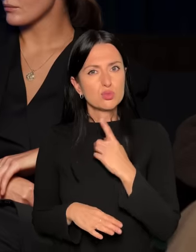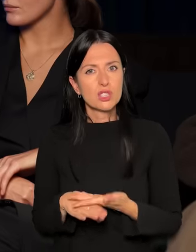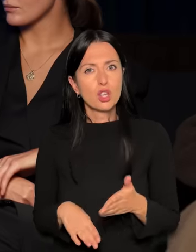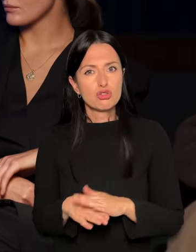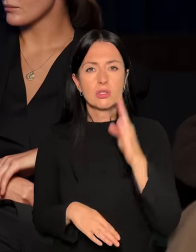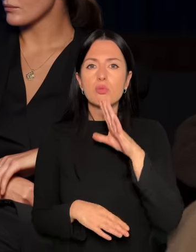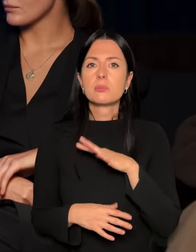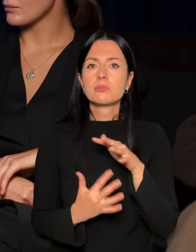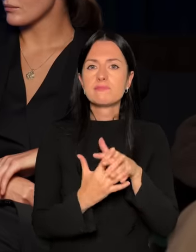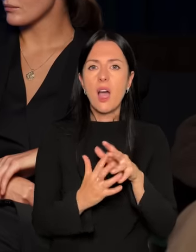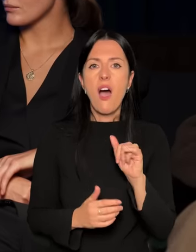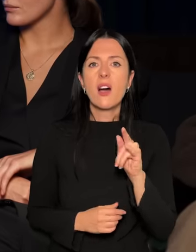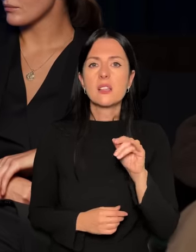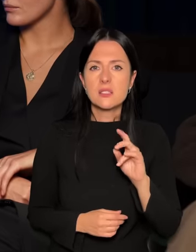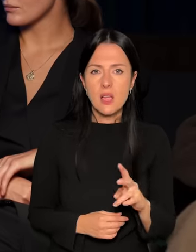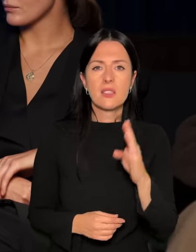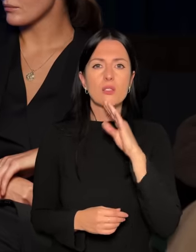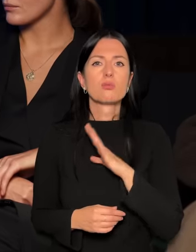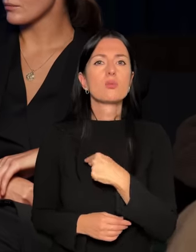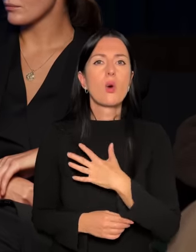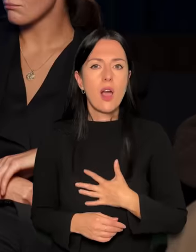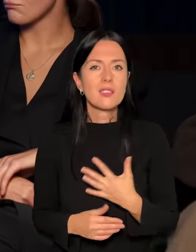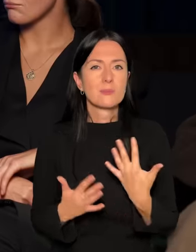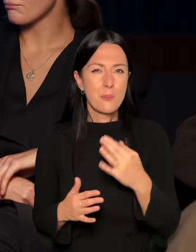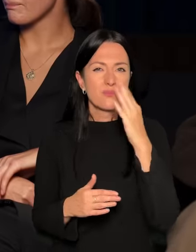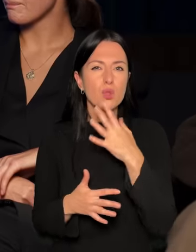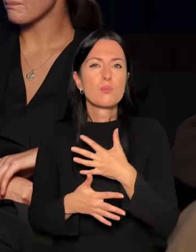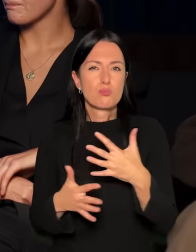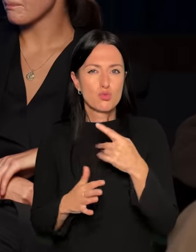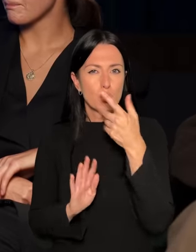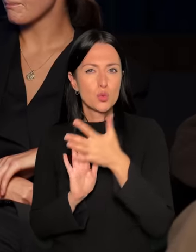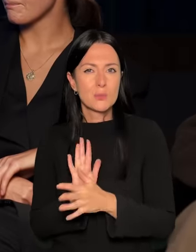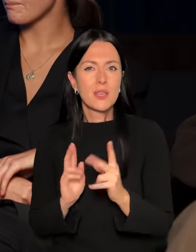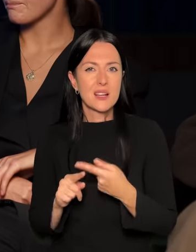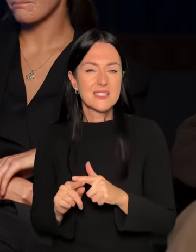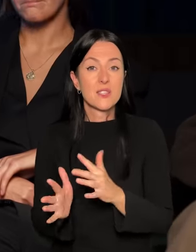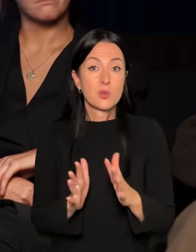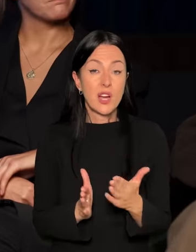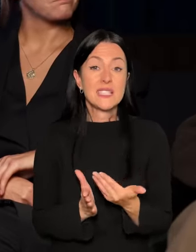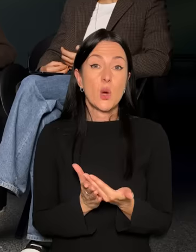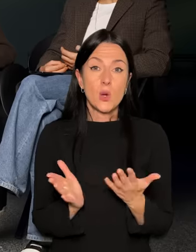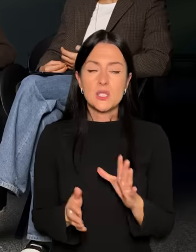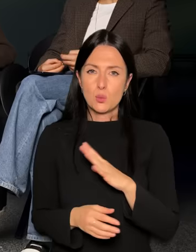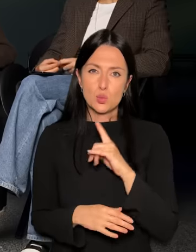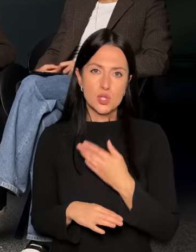He also served in Afghanistan and has wounds, so he probably understands it a bit better. Well, it was difficult.